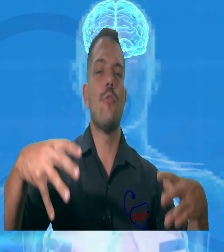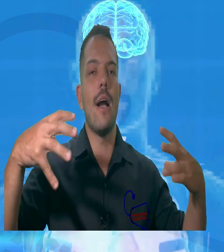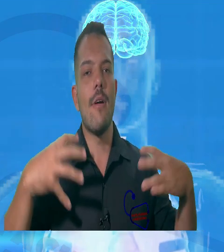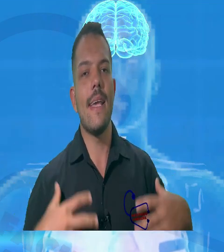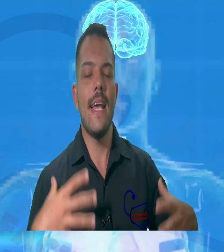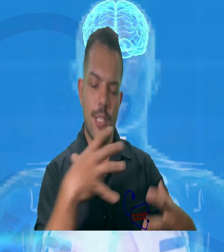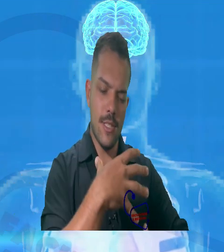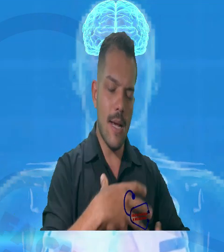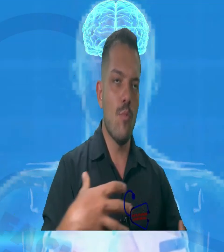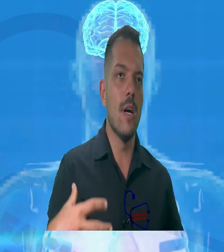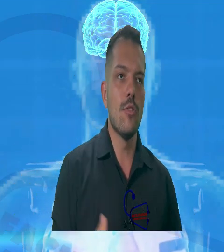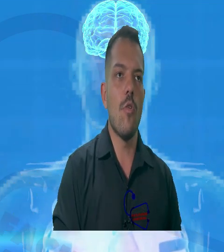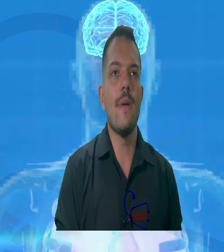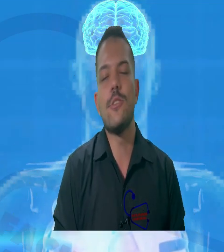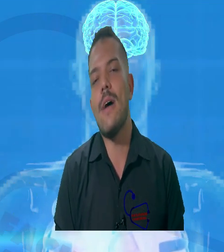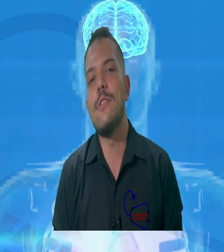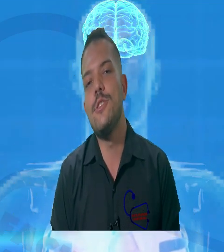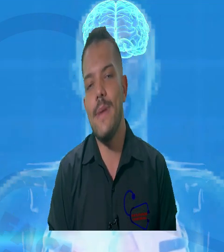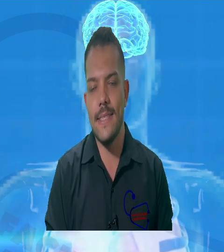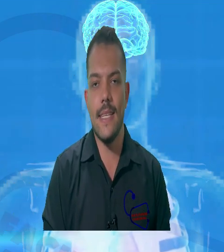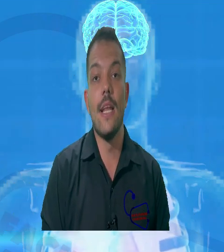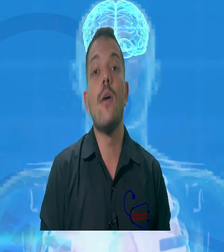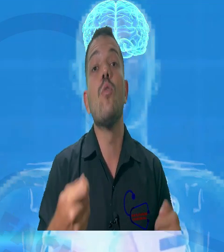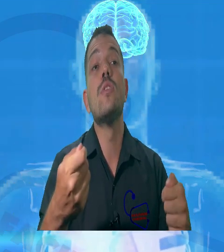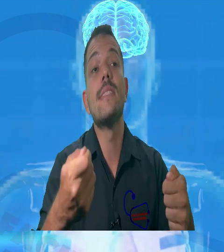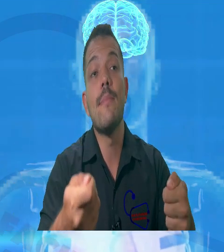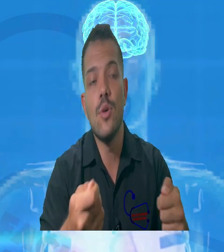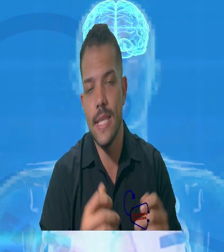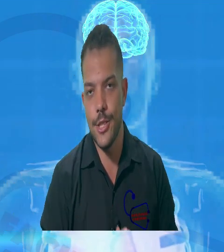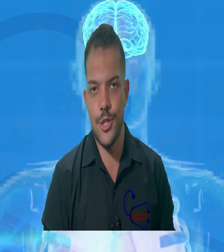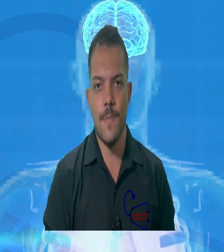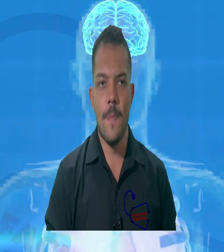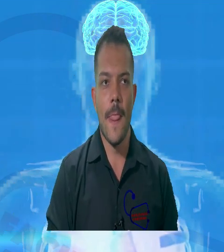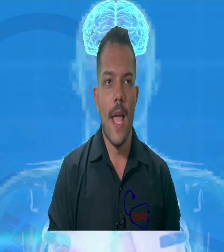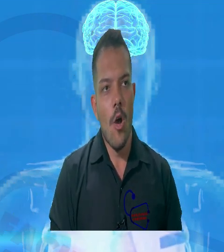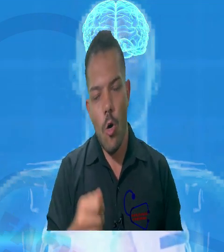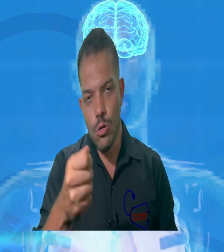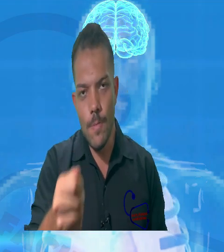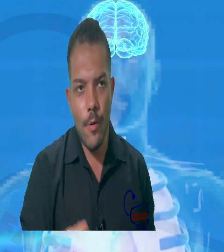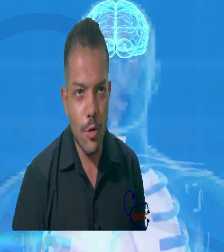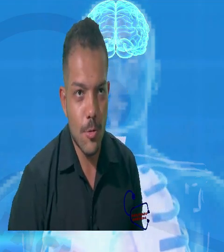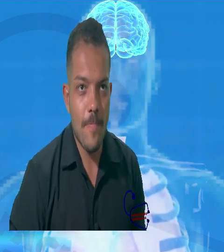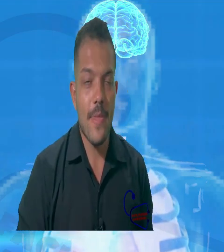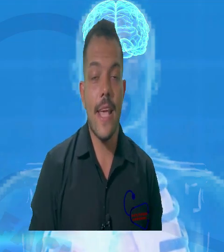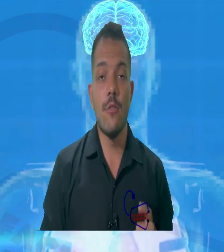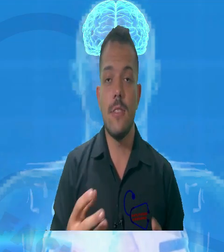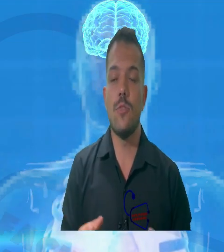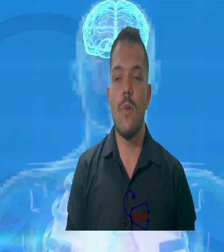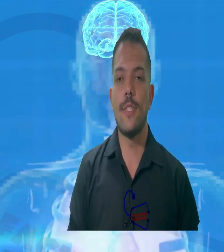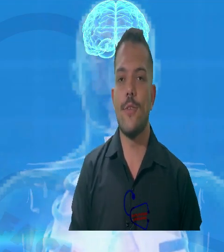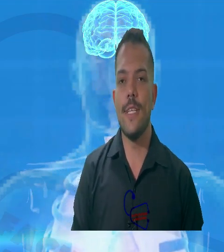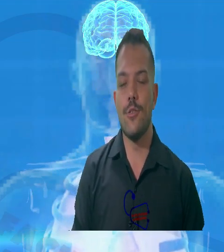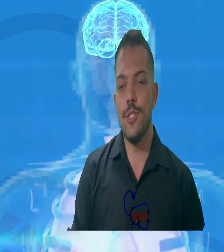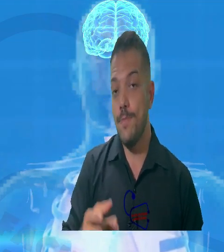hot water, soaping with benzyl benzoate or soap Another point in other situations Where, for